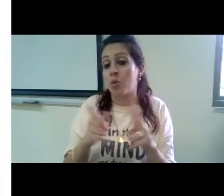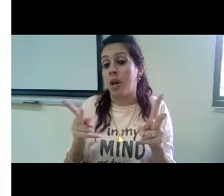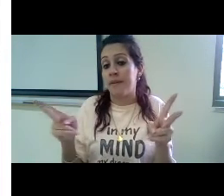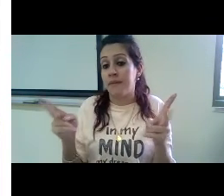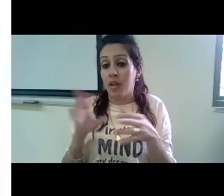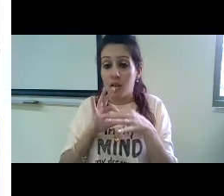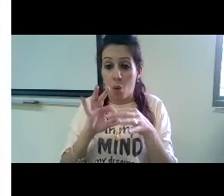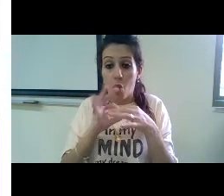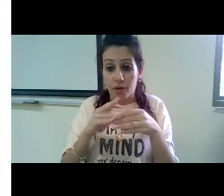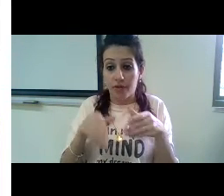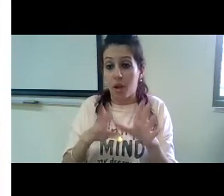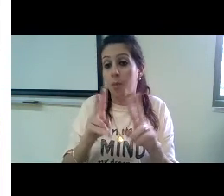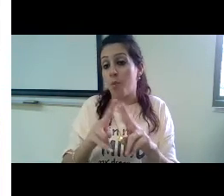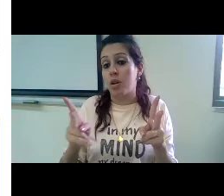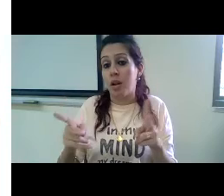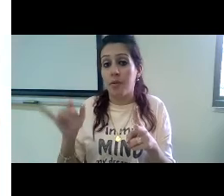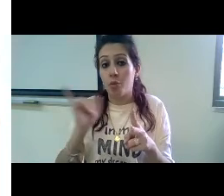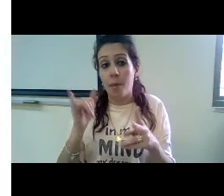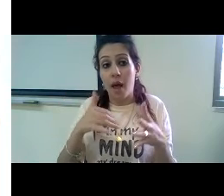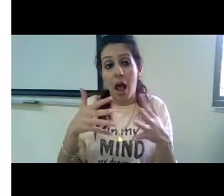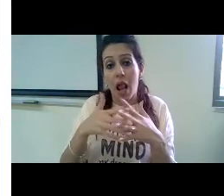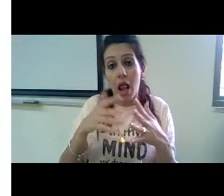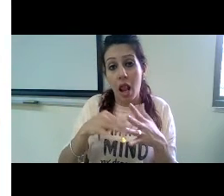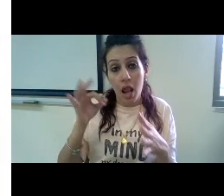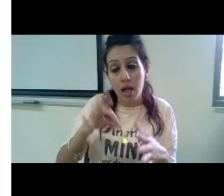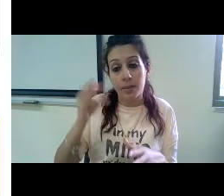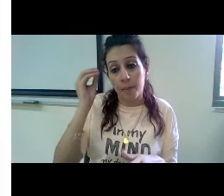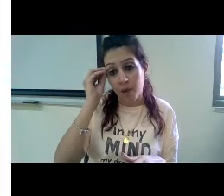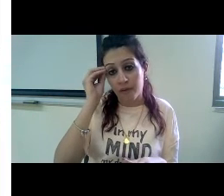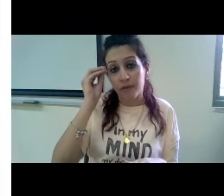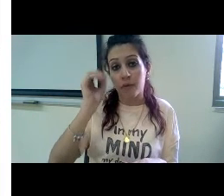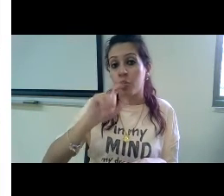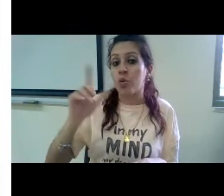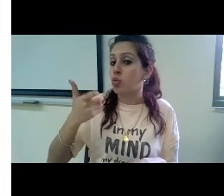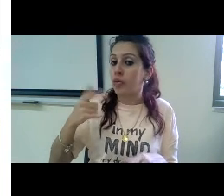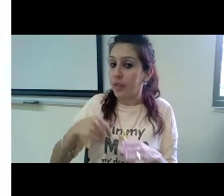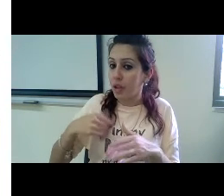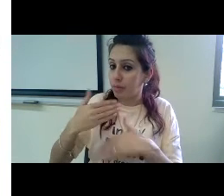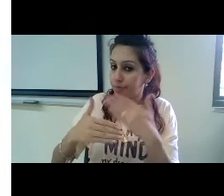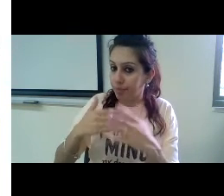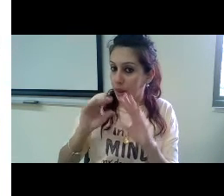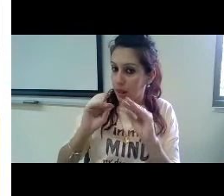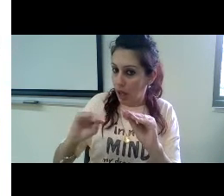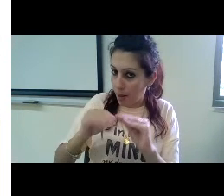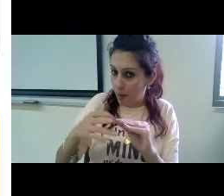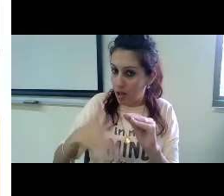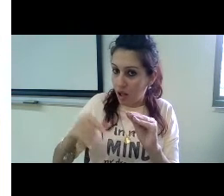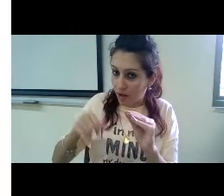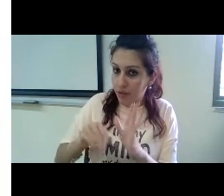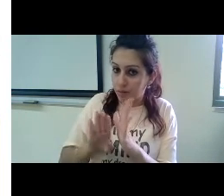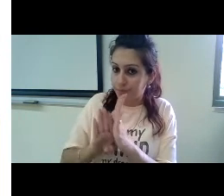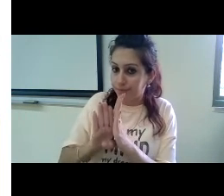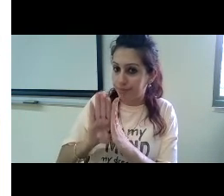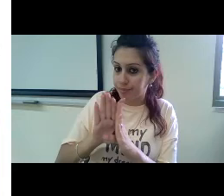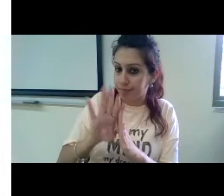So what's the roles of education authority in this partnership? First of all, you would need to provide